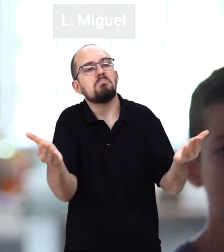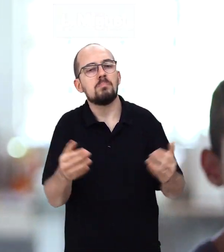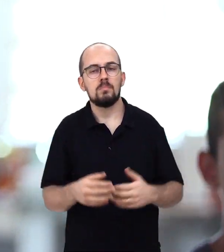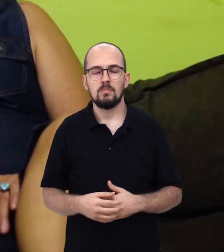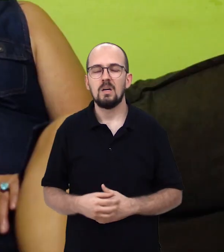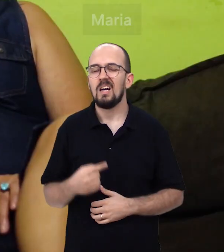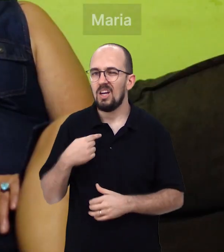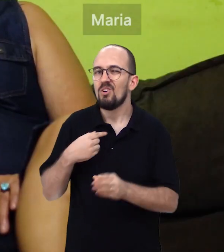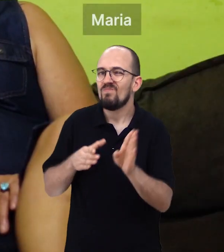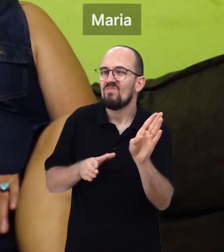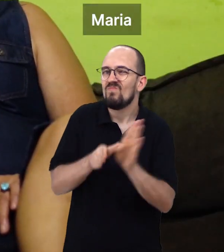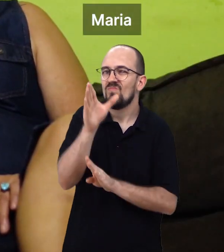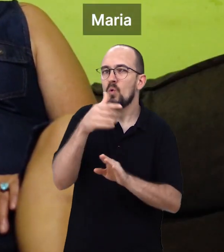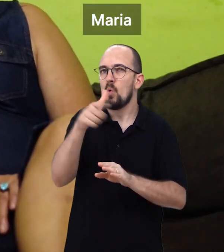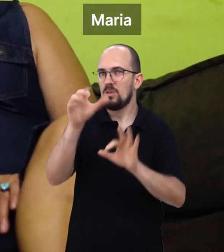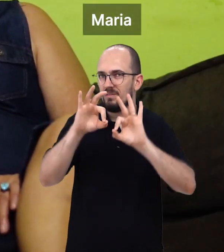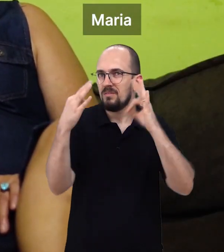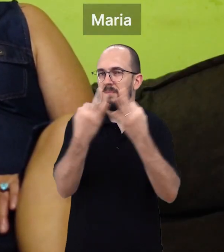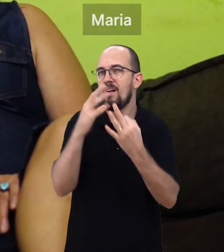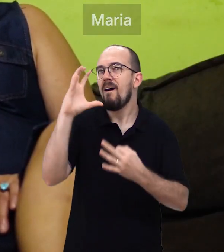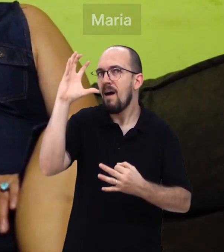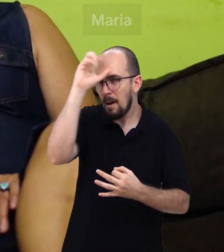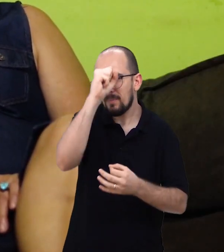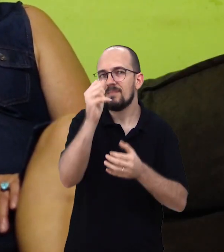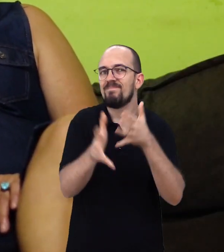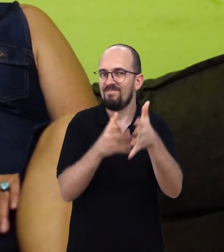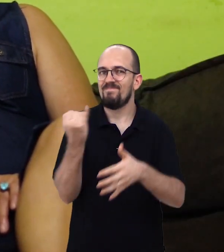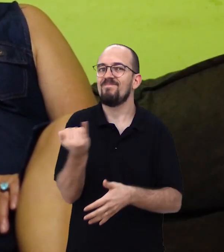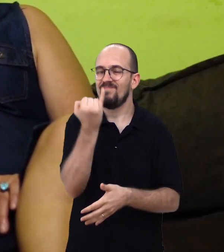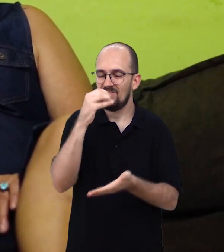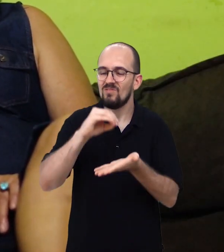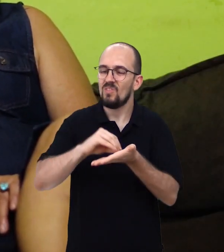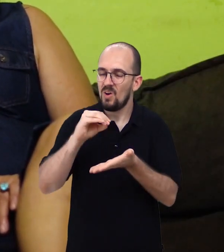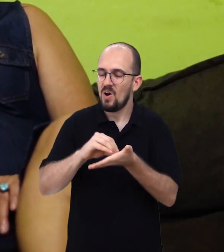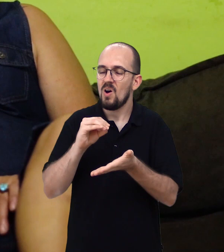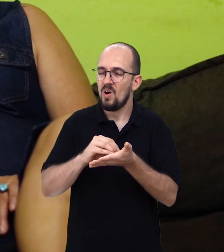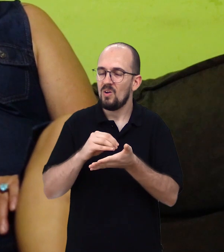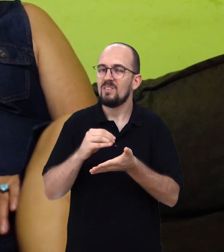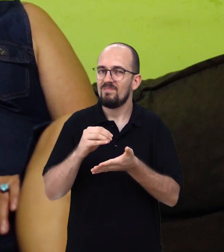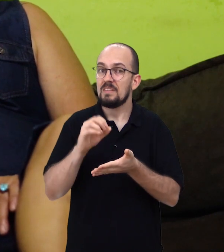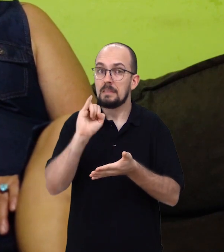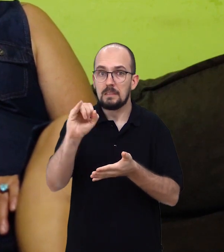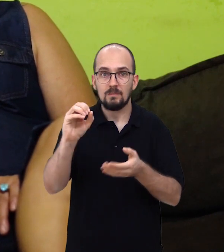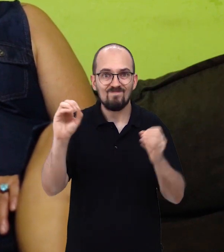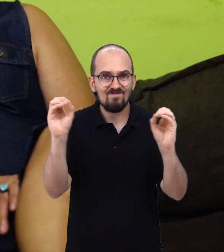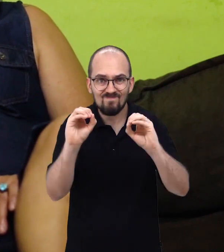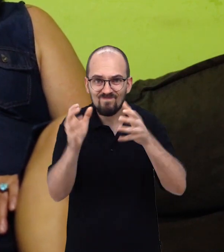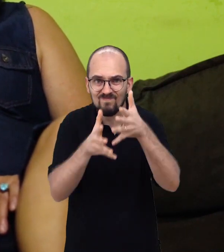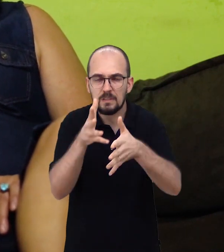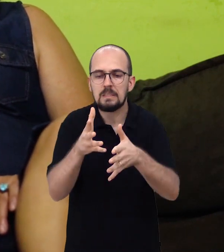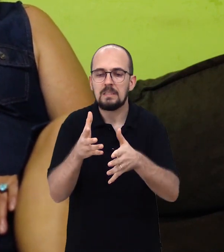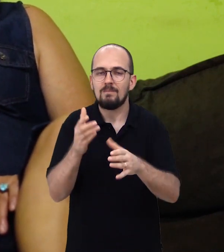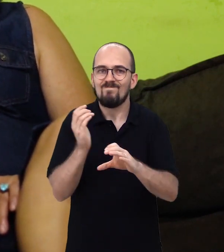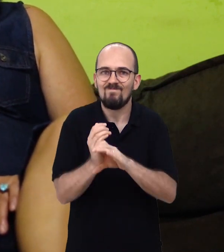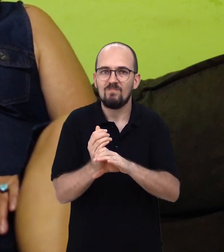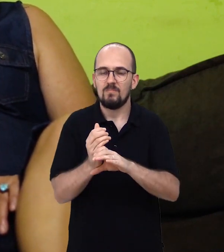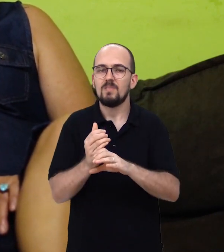[MARIA] Oh, that they go after learning or else, they'll miss out. Those who don't know miss out a lot.